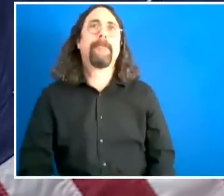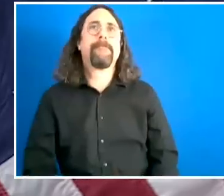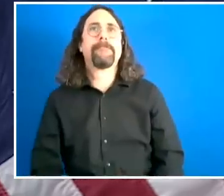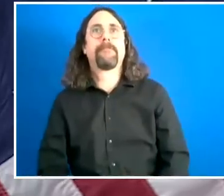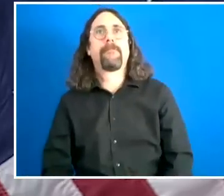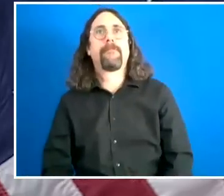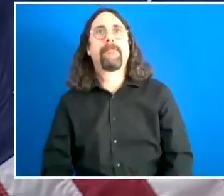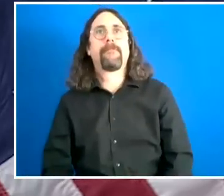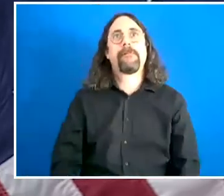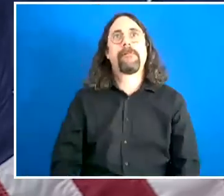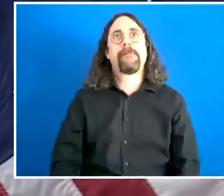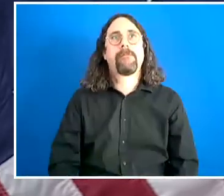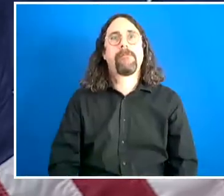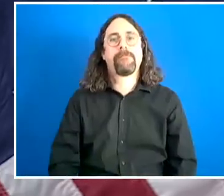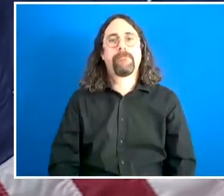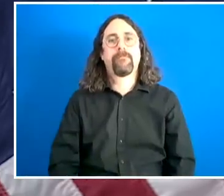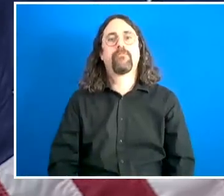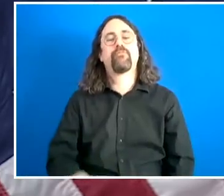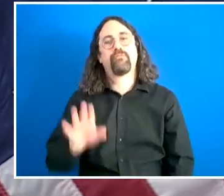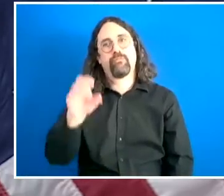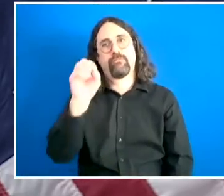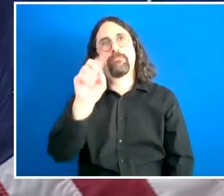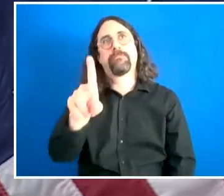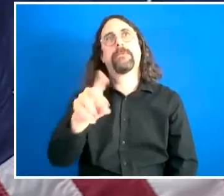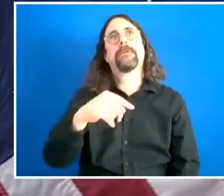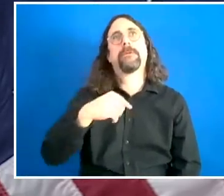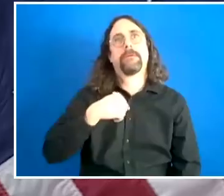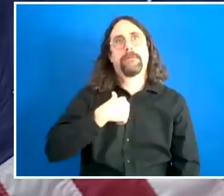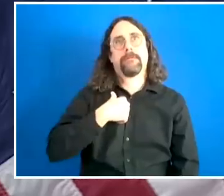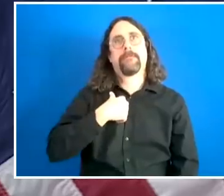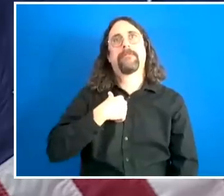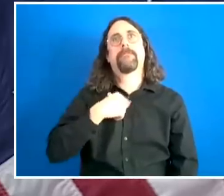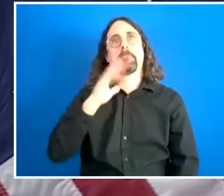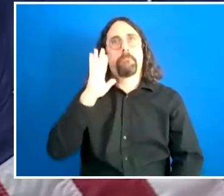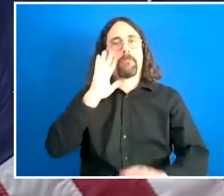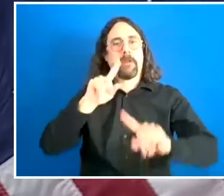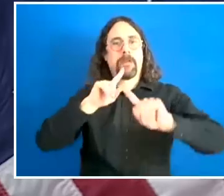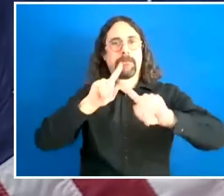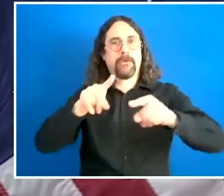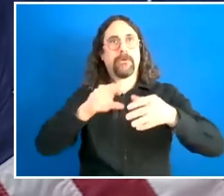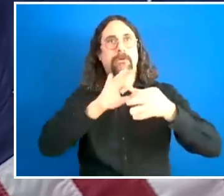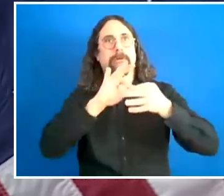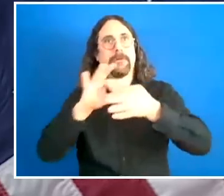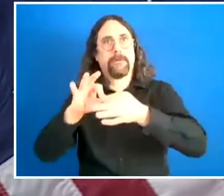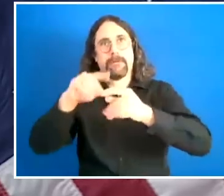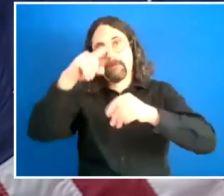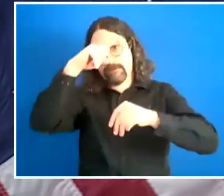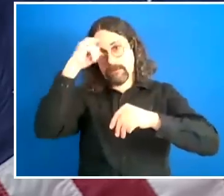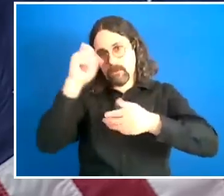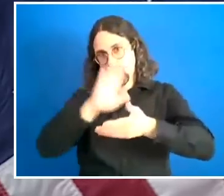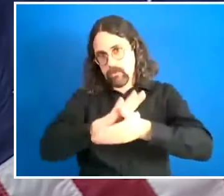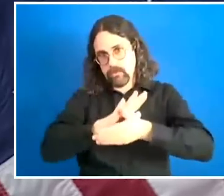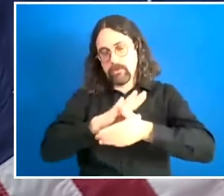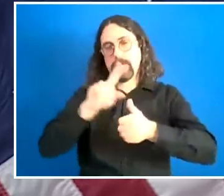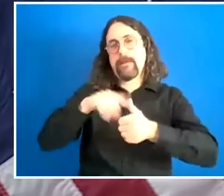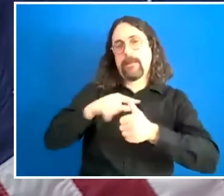THE SUMMER SCHOOL, PASS TO THE CHANCELLOR TO ADD AND THEN I'LL COME BACK AND FINISH UP ON THE